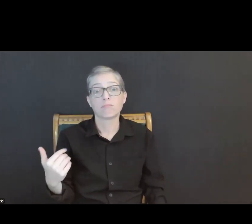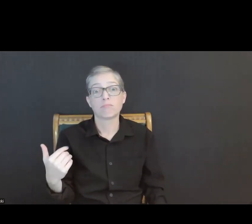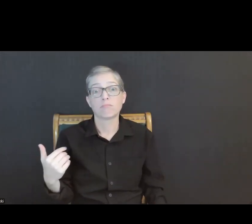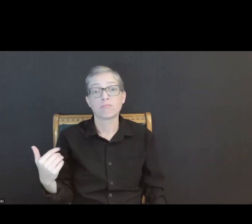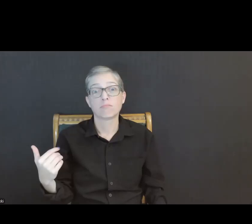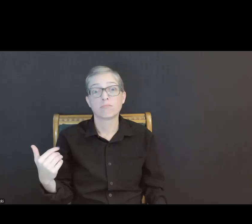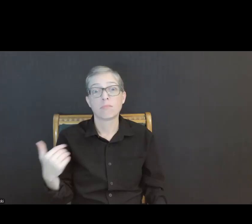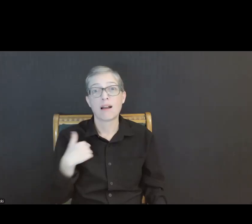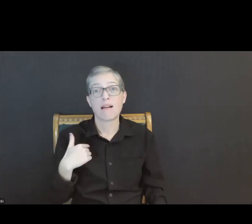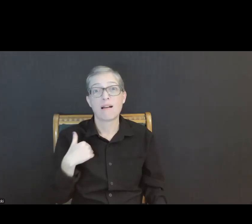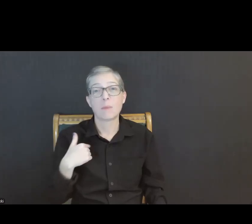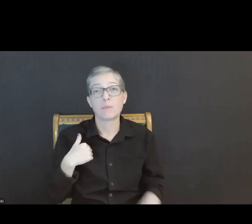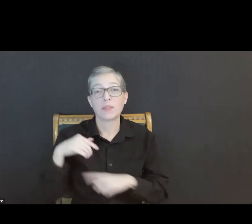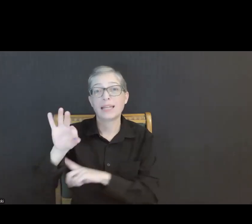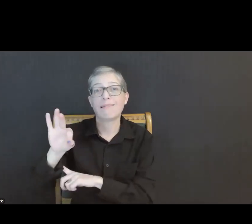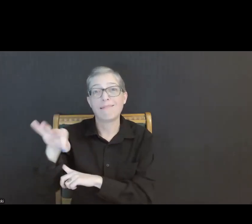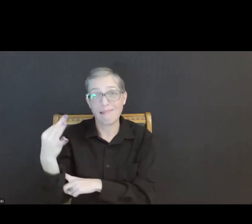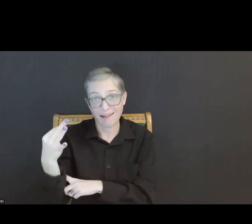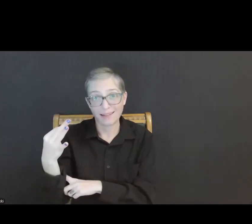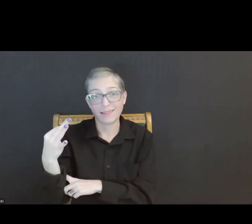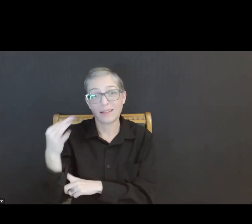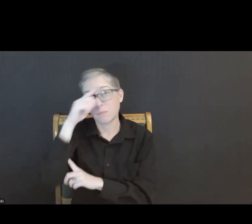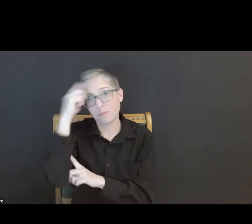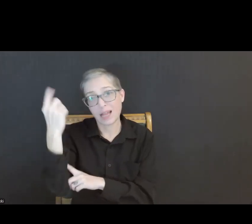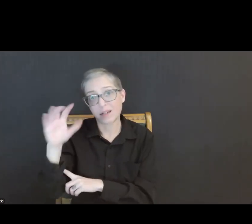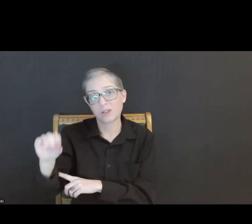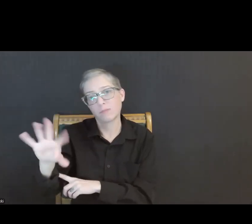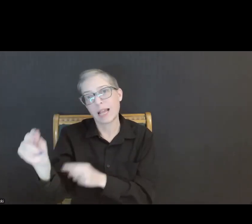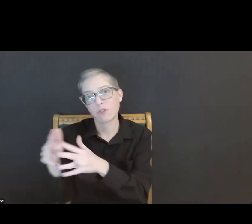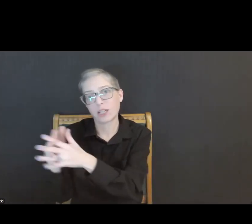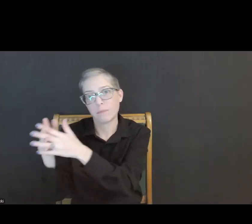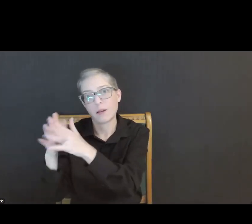black African-American you know um therapist that's out there that if you look on psychology